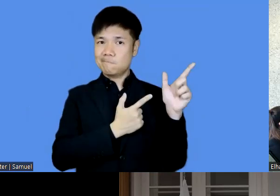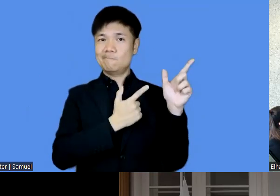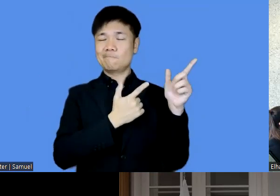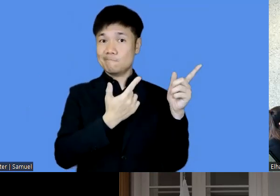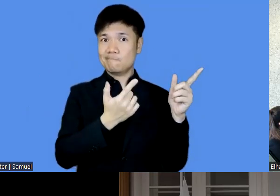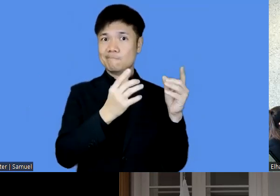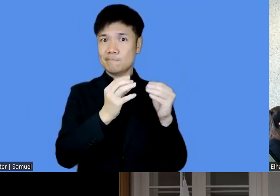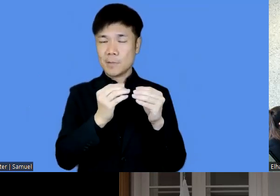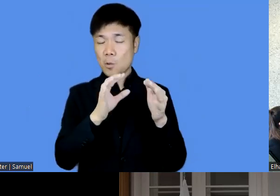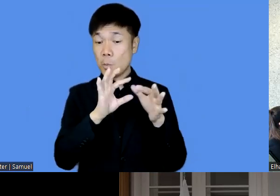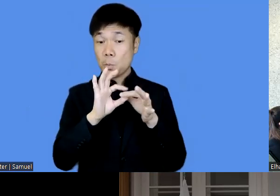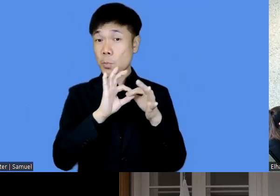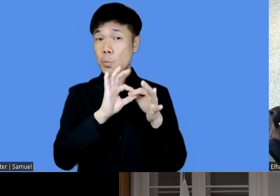best solution to move forward.